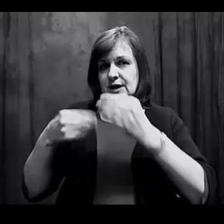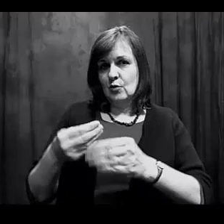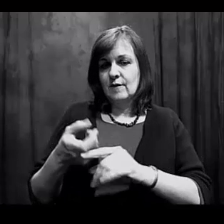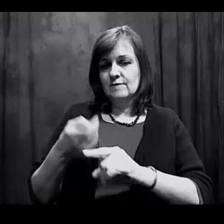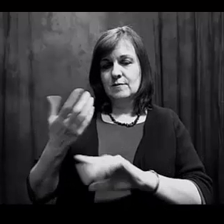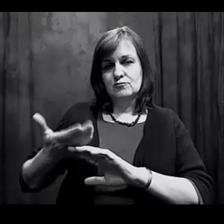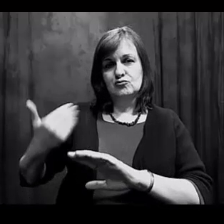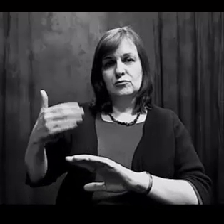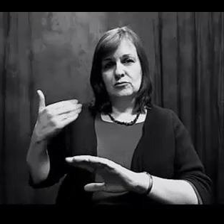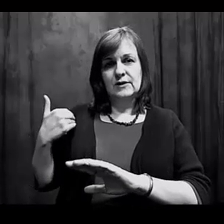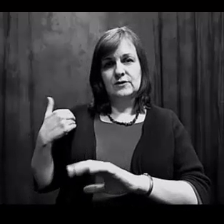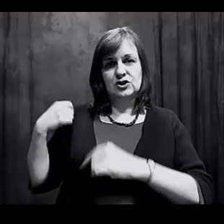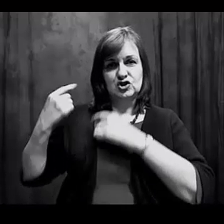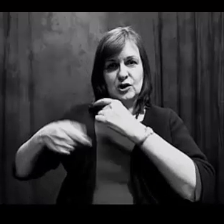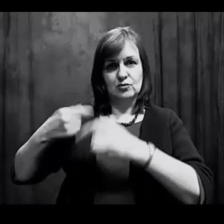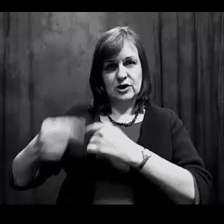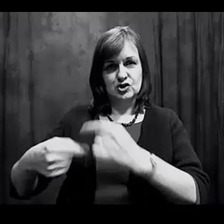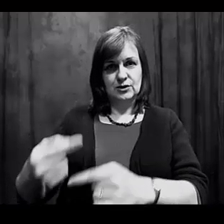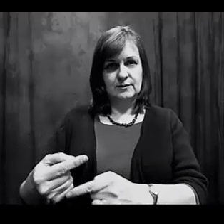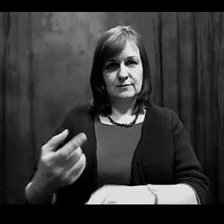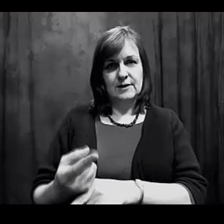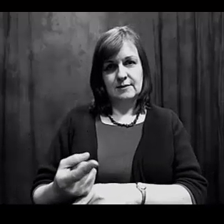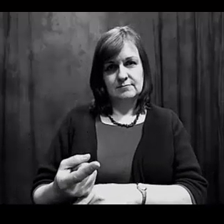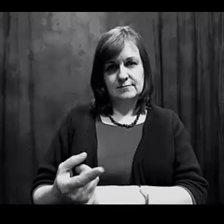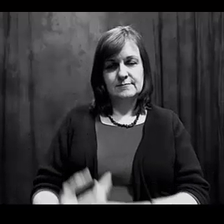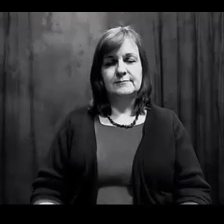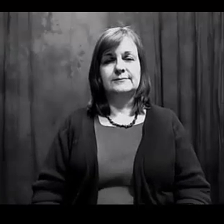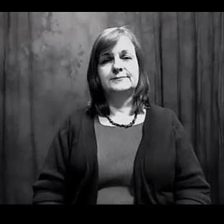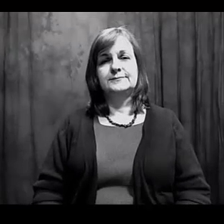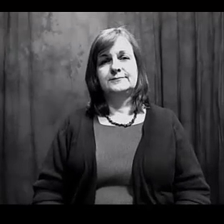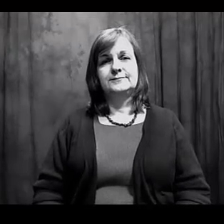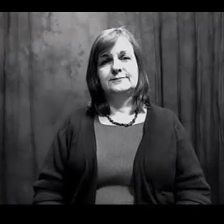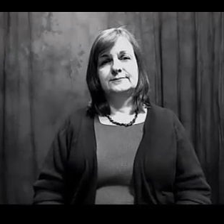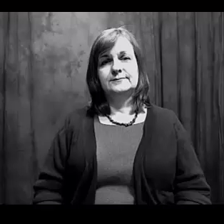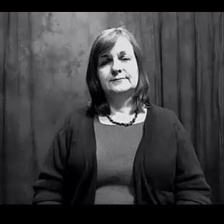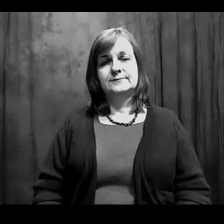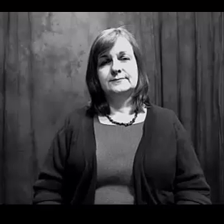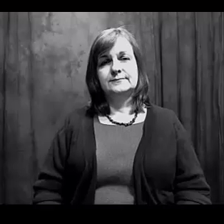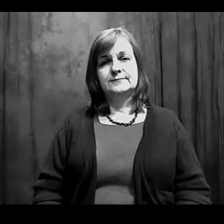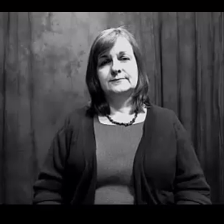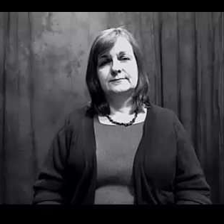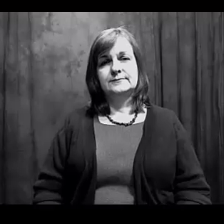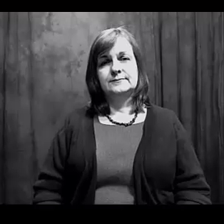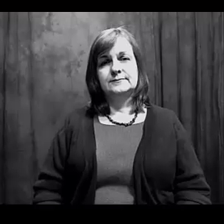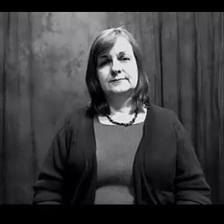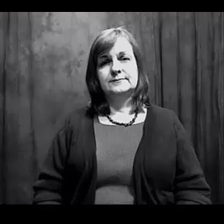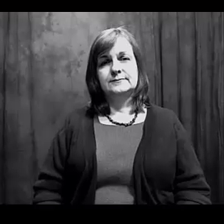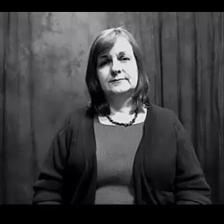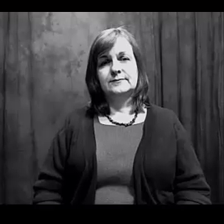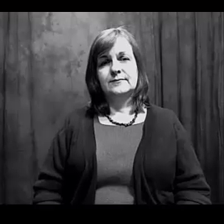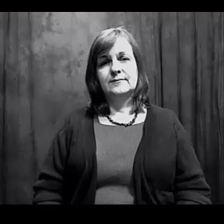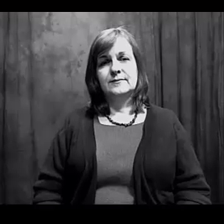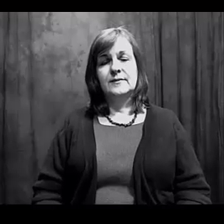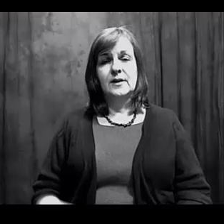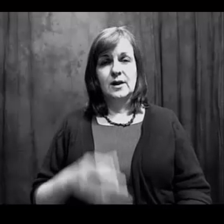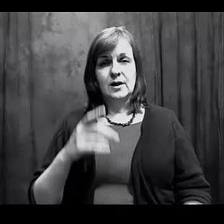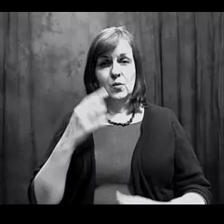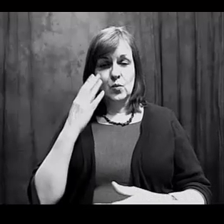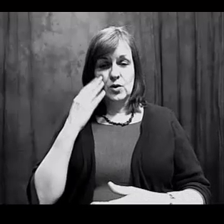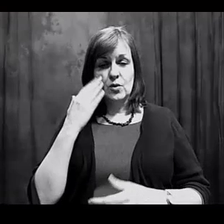so we can only work on existing variation so those are our alleles